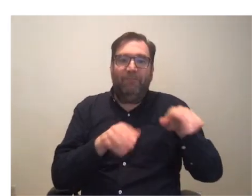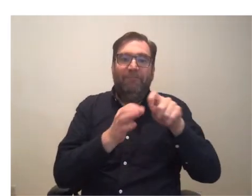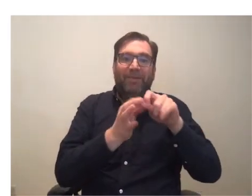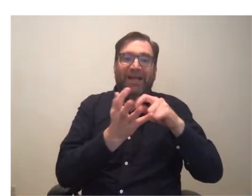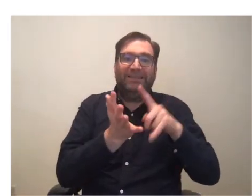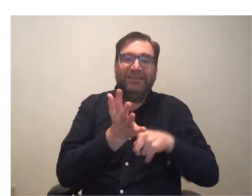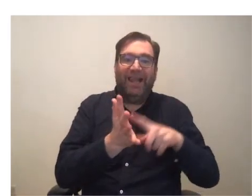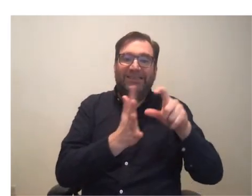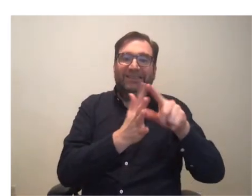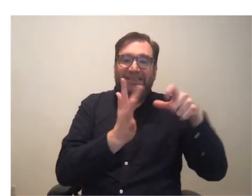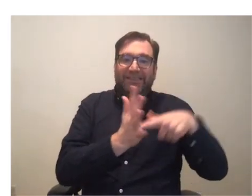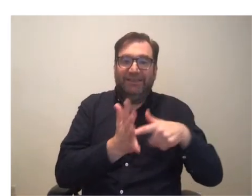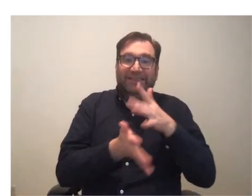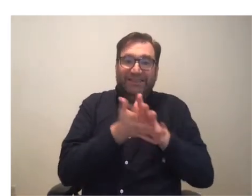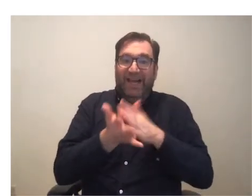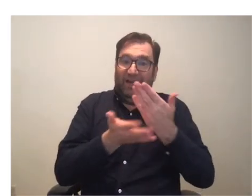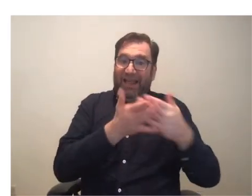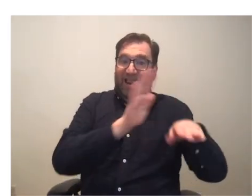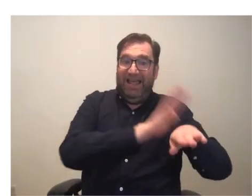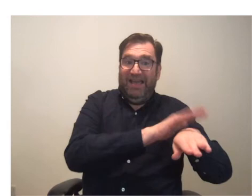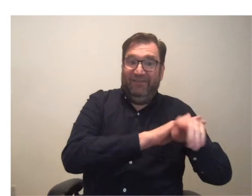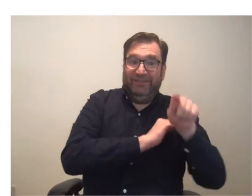For the BSLDict sign shown on the left,